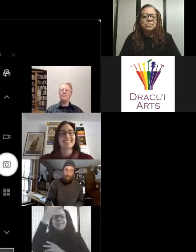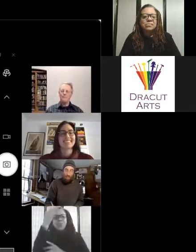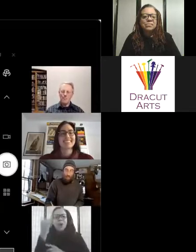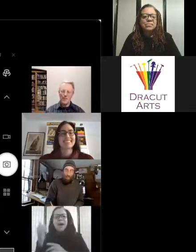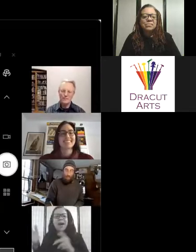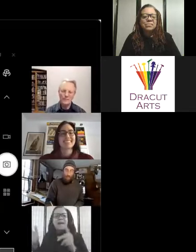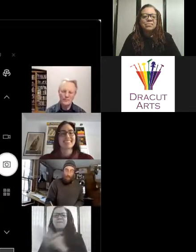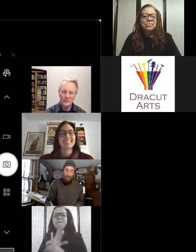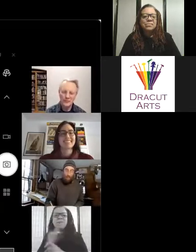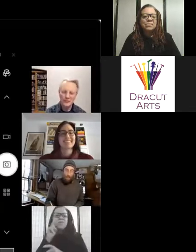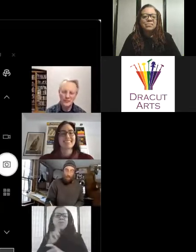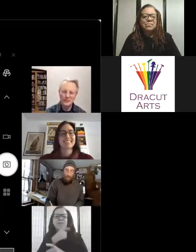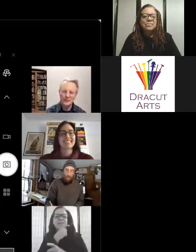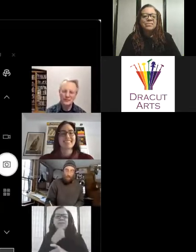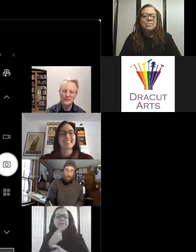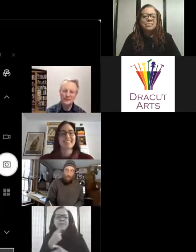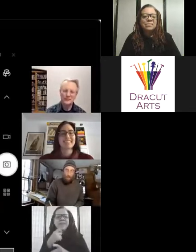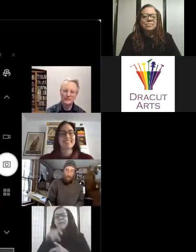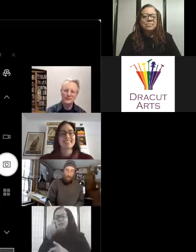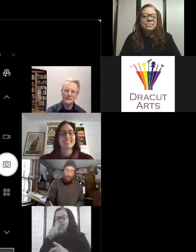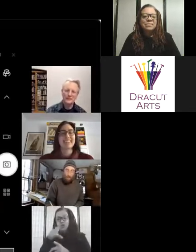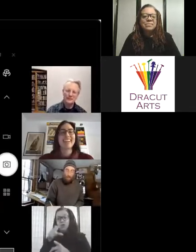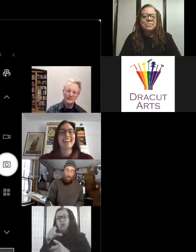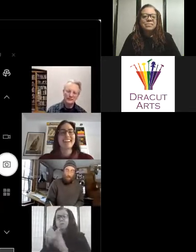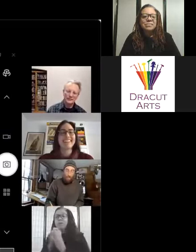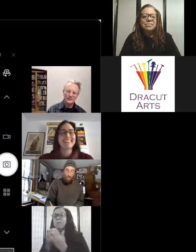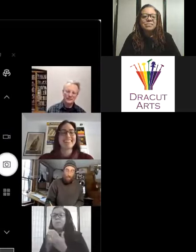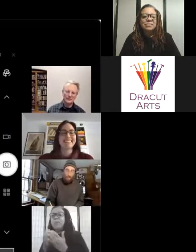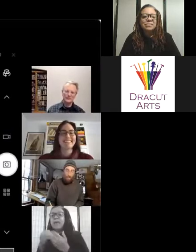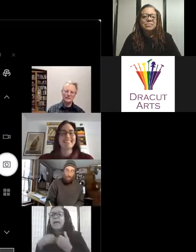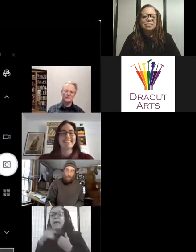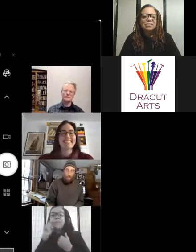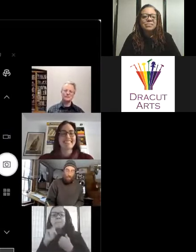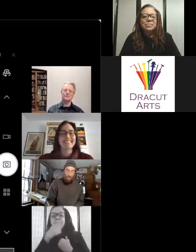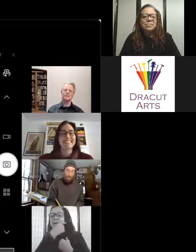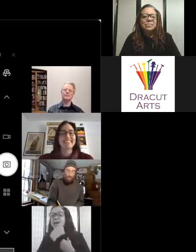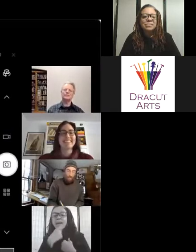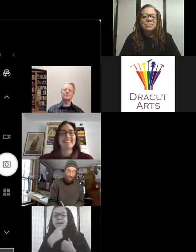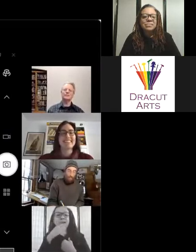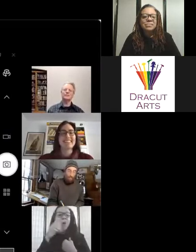Like, should he, over the course of the book, grow some beard, or at least like a five